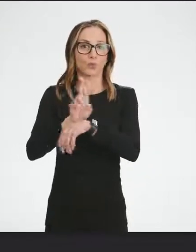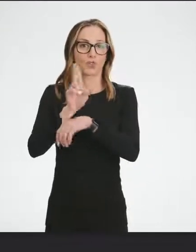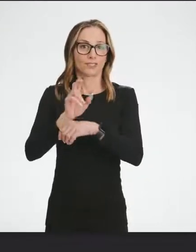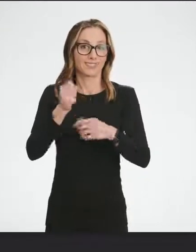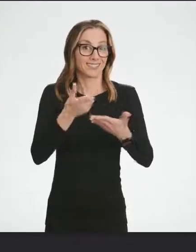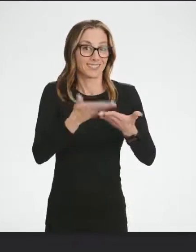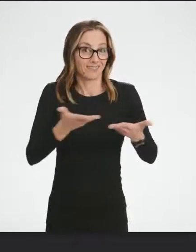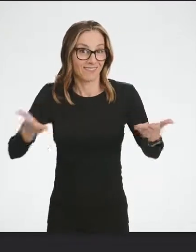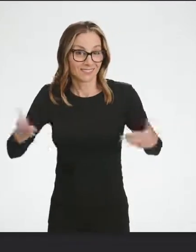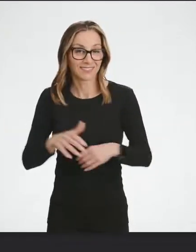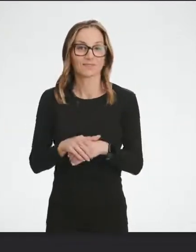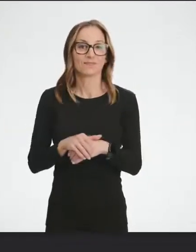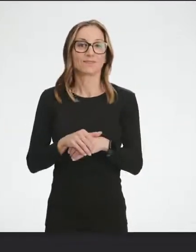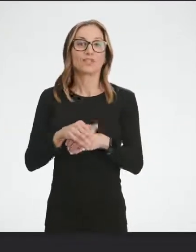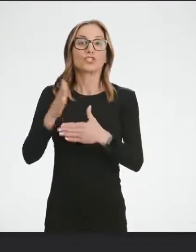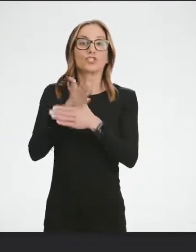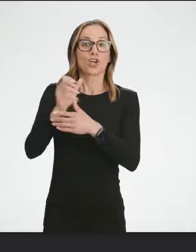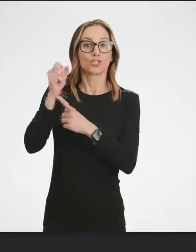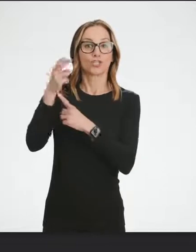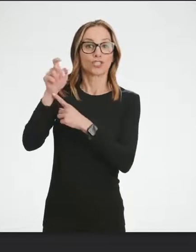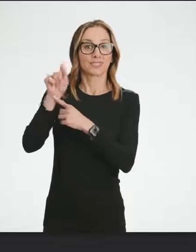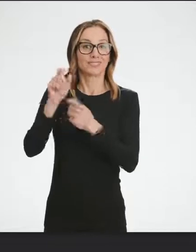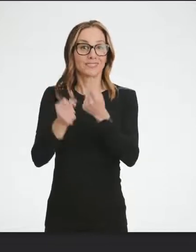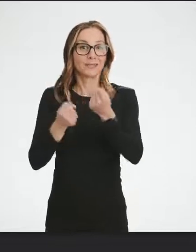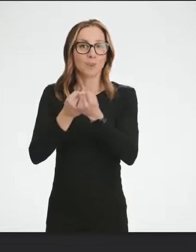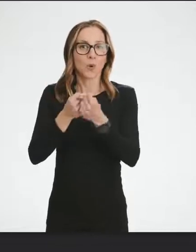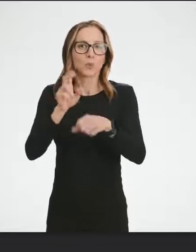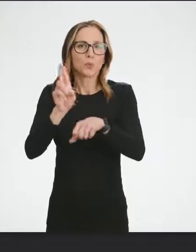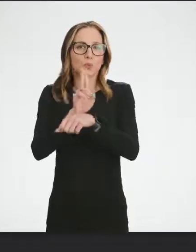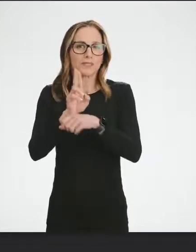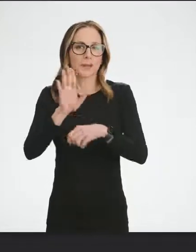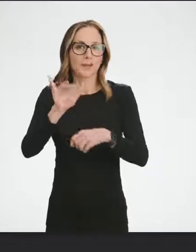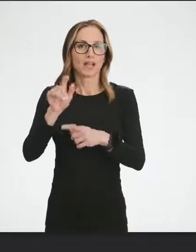Share Sheet support is powered by the new Transferable protocol, which introduces a